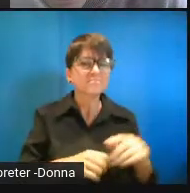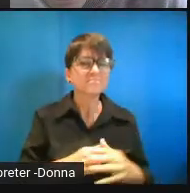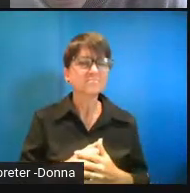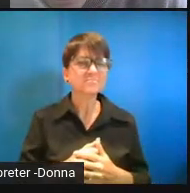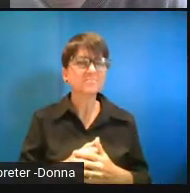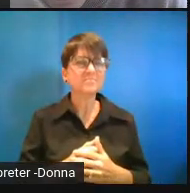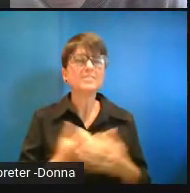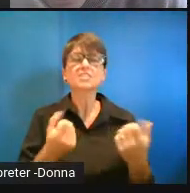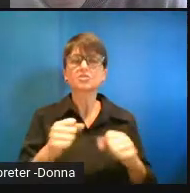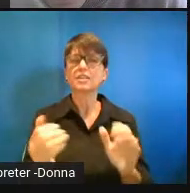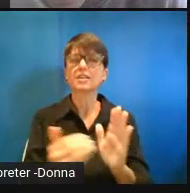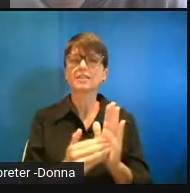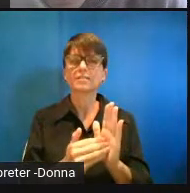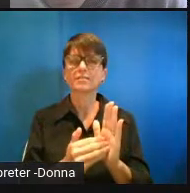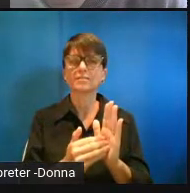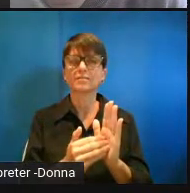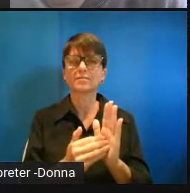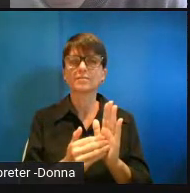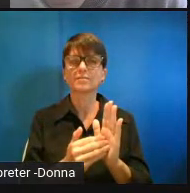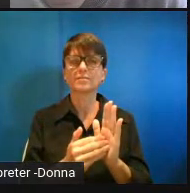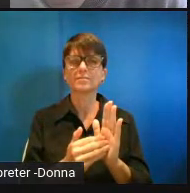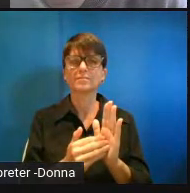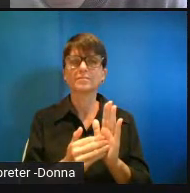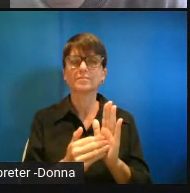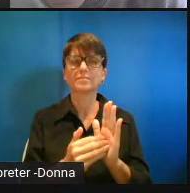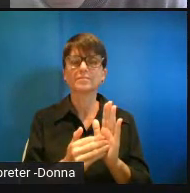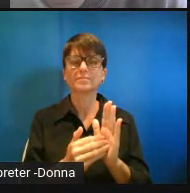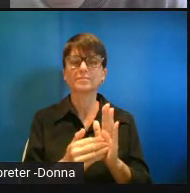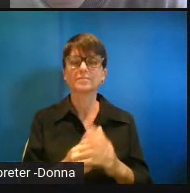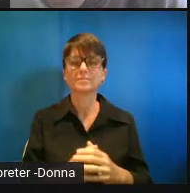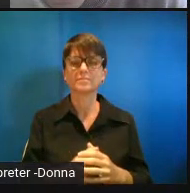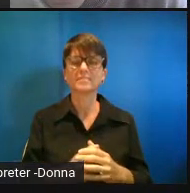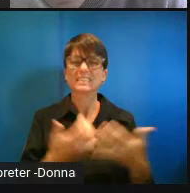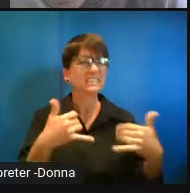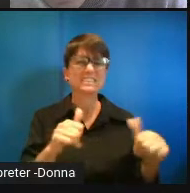Okay, let's try Still happening.